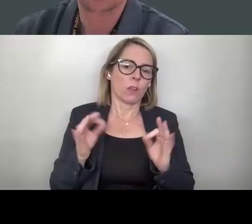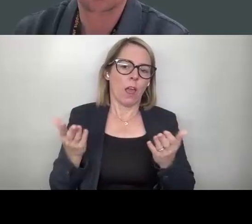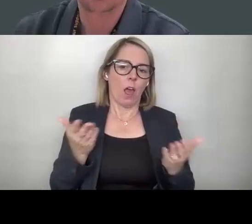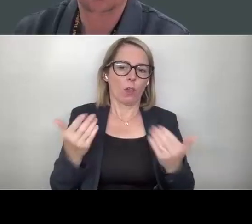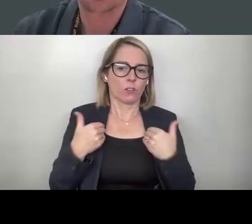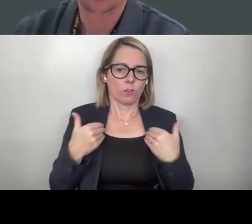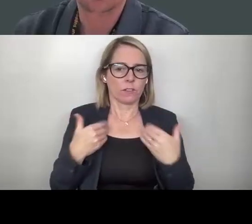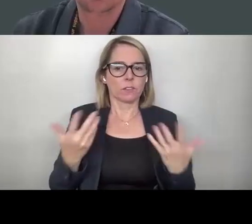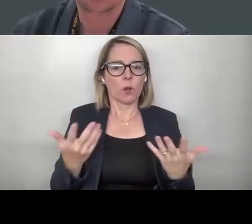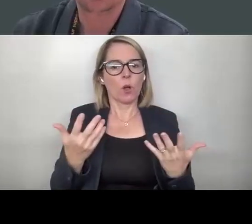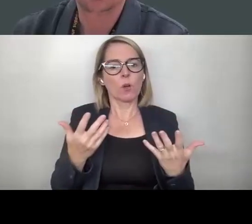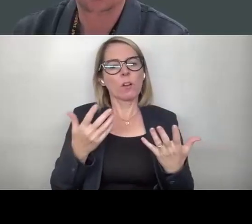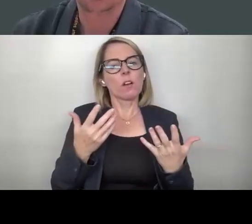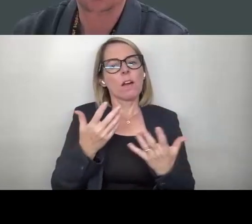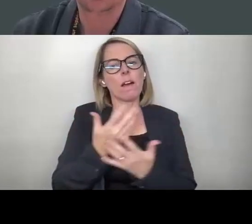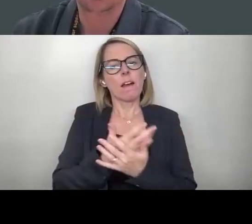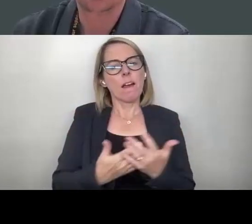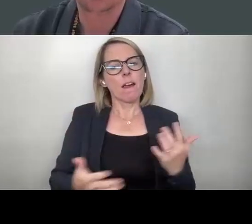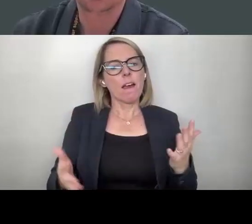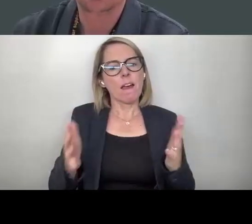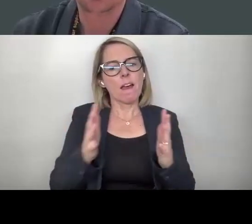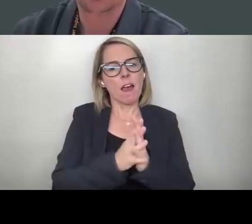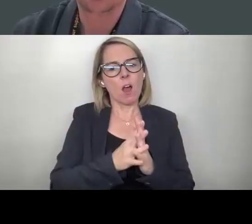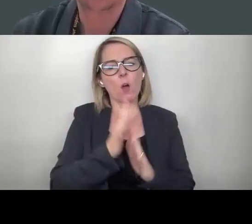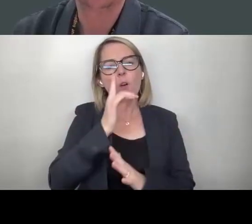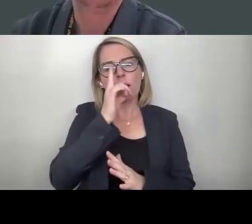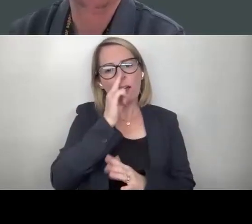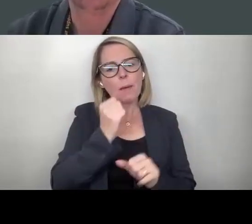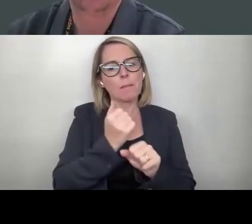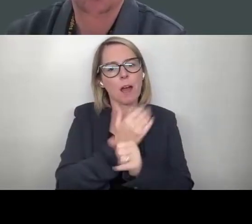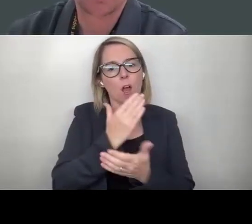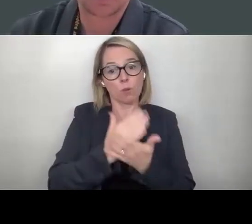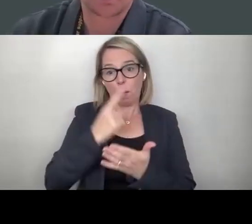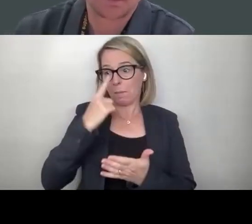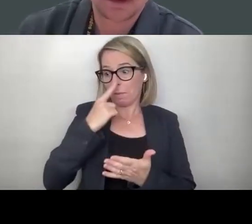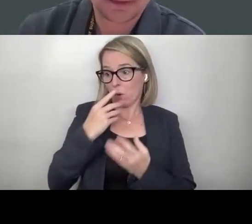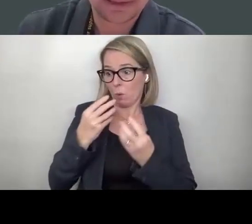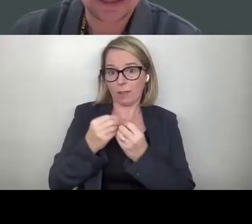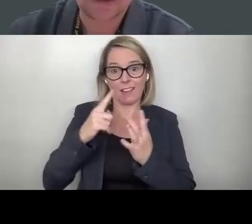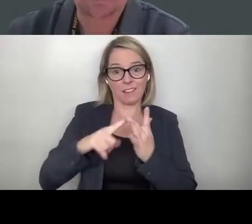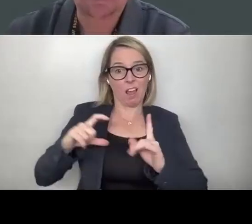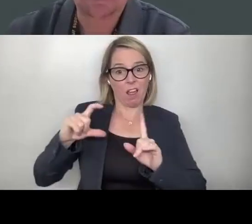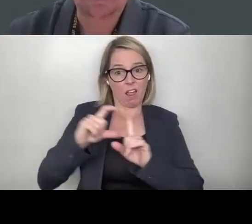make to make people with intellectual disability feel safe when they're using health services?